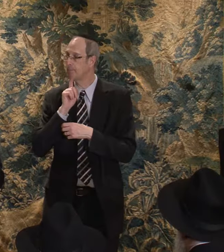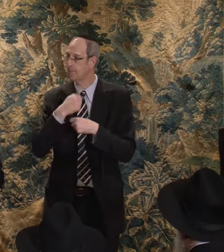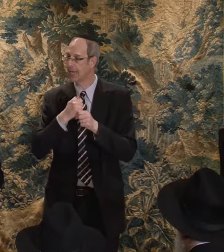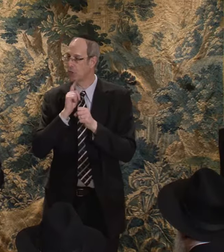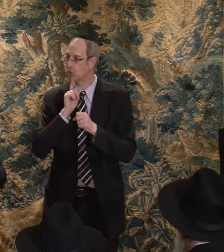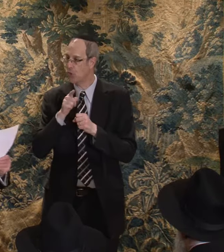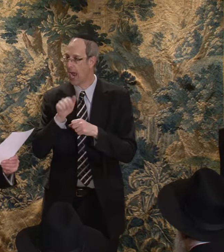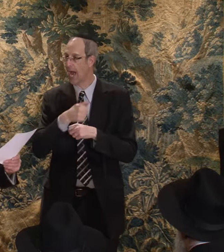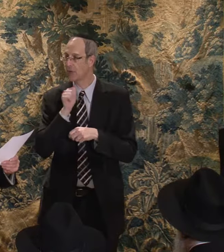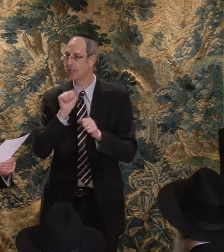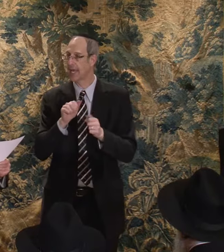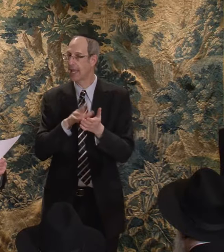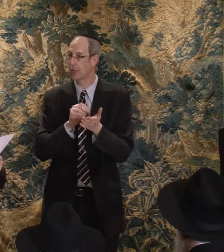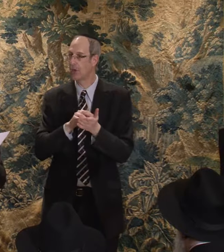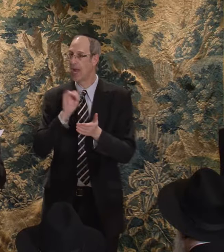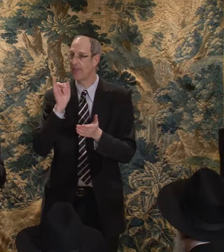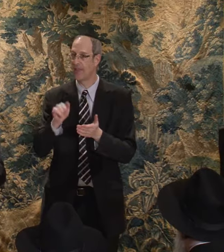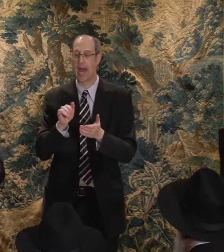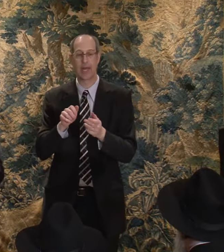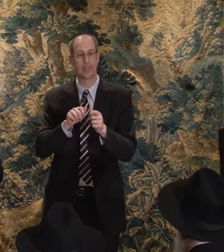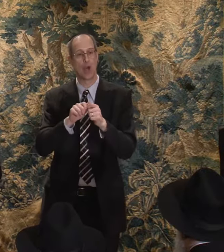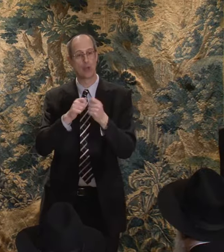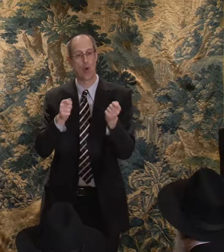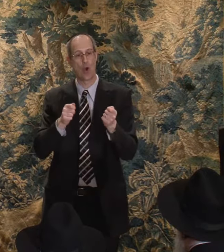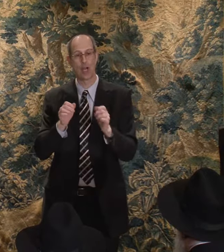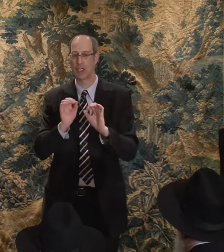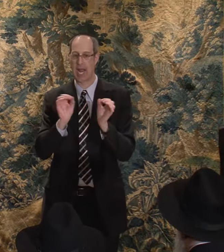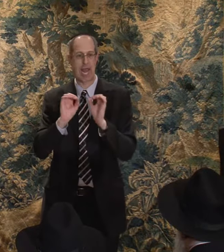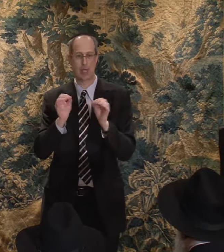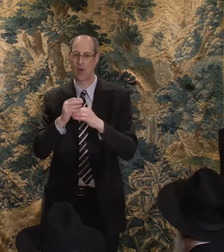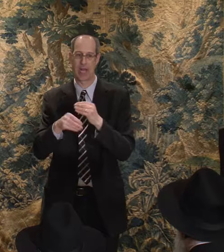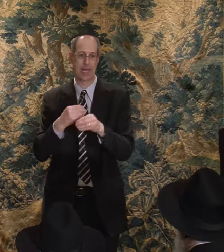learn as well that's a terrorist Shana still hasn't and that's what Rob Aaron